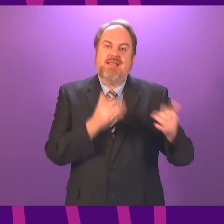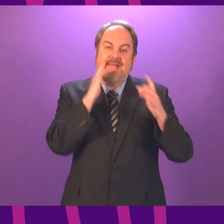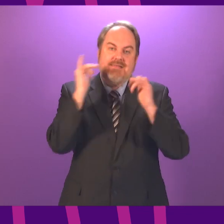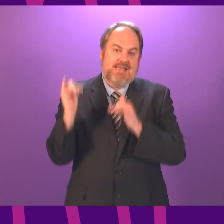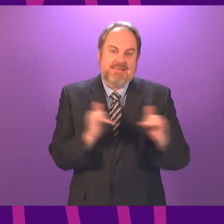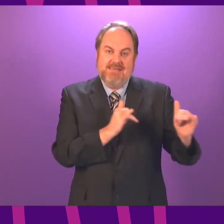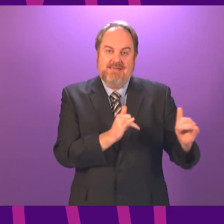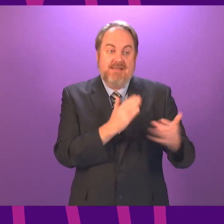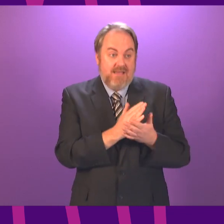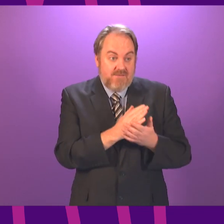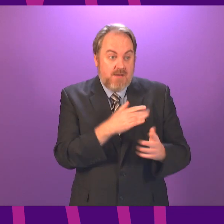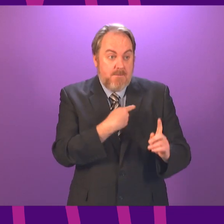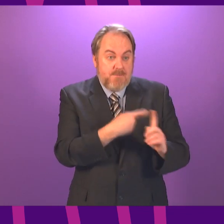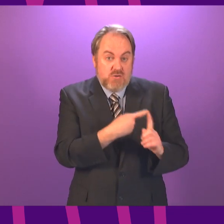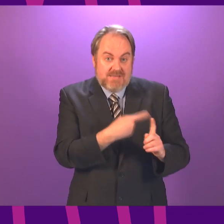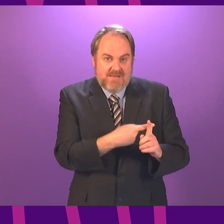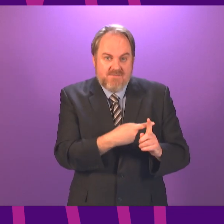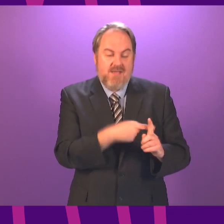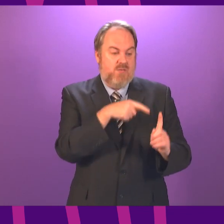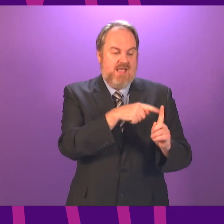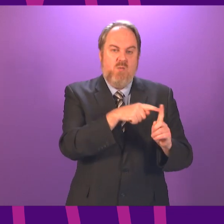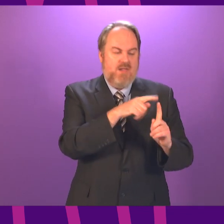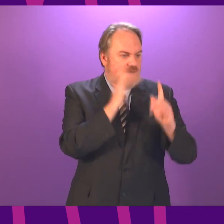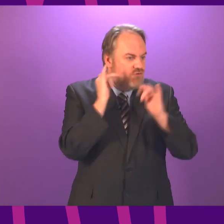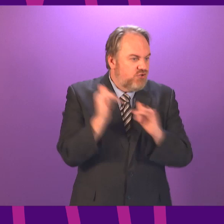they then test positive, their contacts will be traced and more chains of transmission